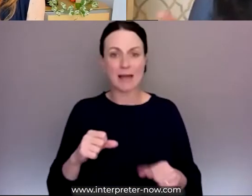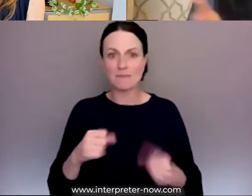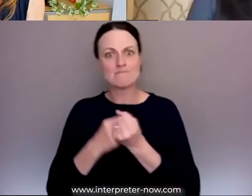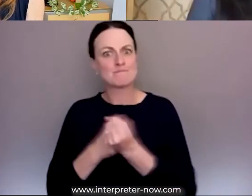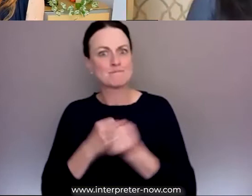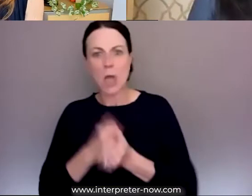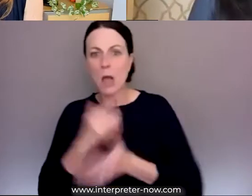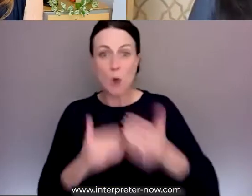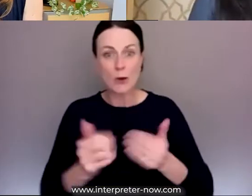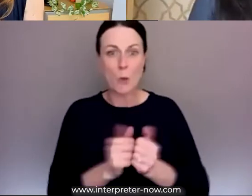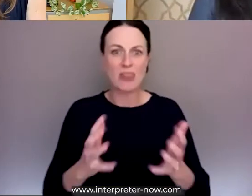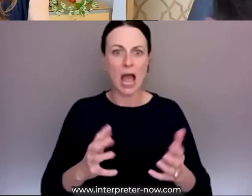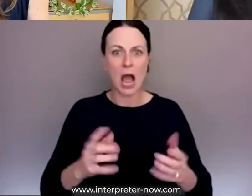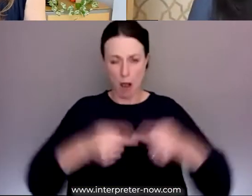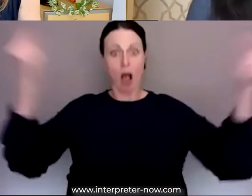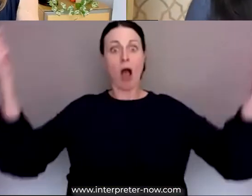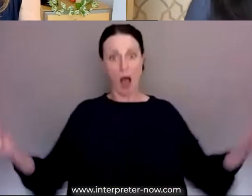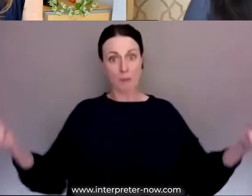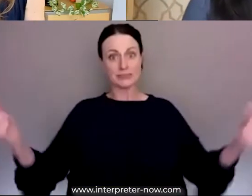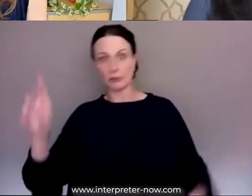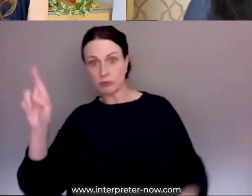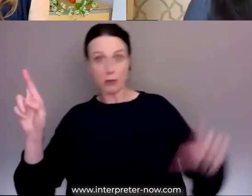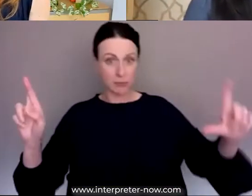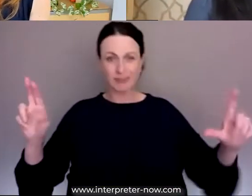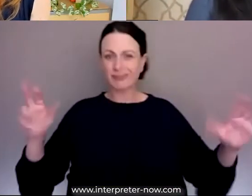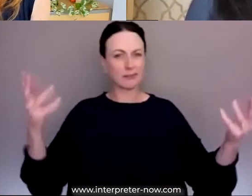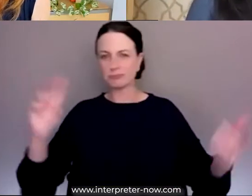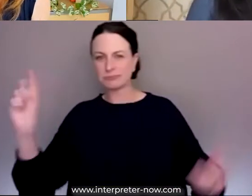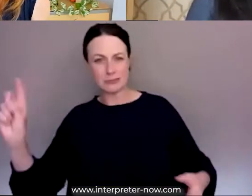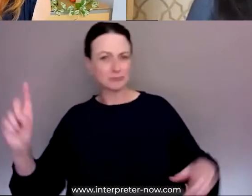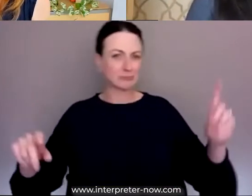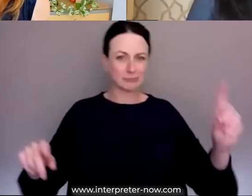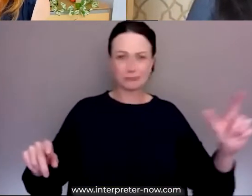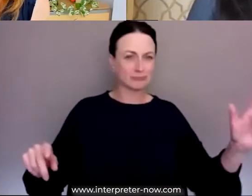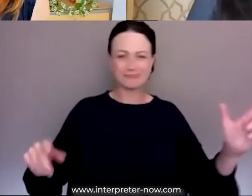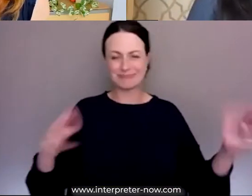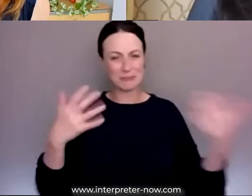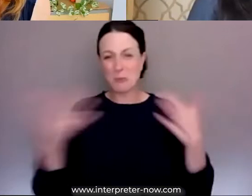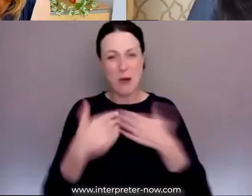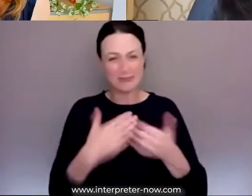being for polarization, you can definitely join Dream Corps. Awesome.